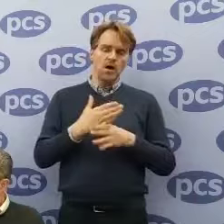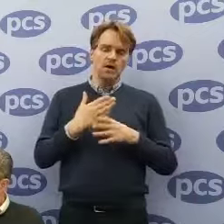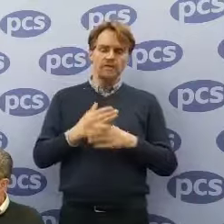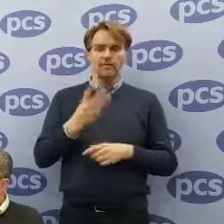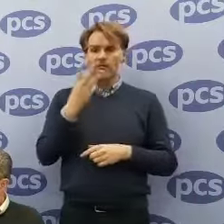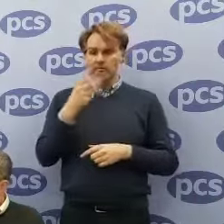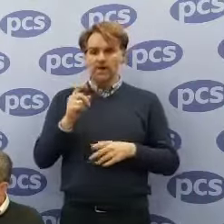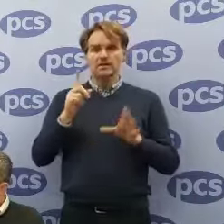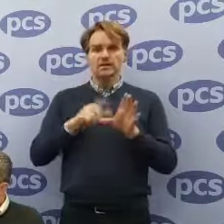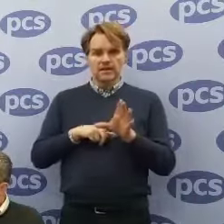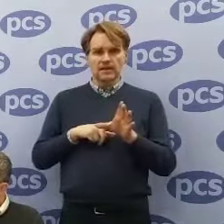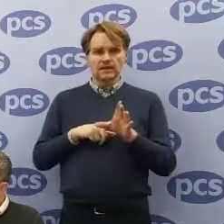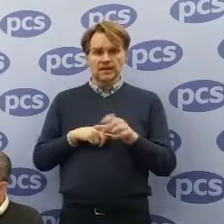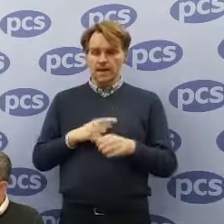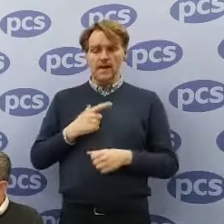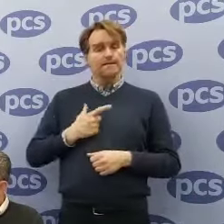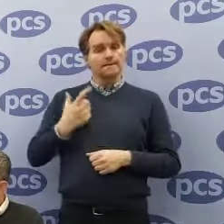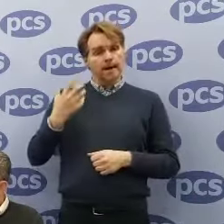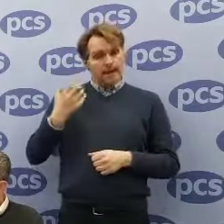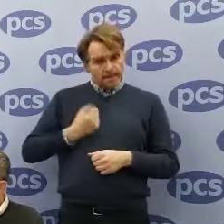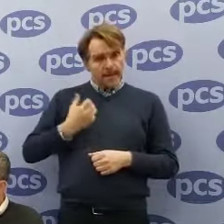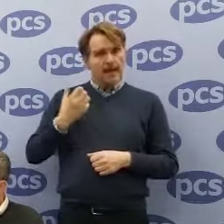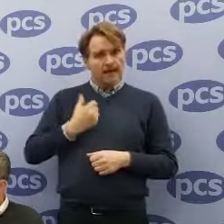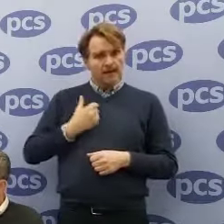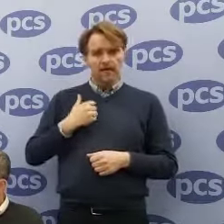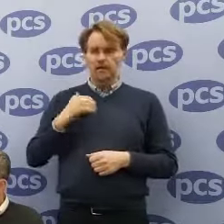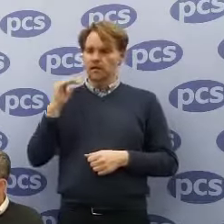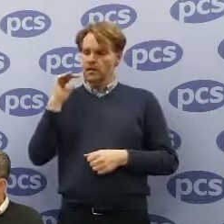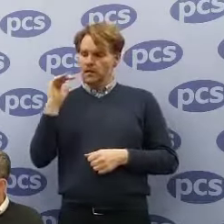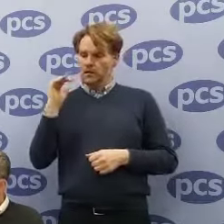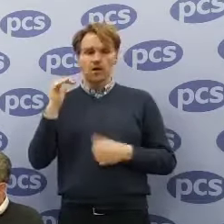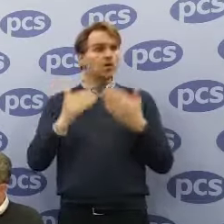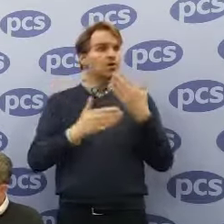my pay is less now than even new recruits it's shameful that how we are